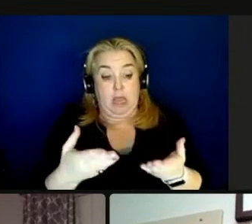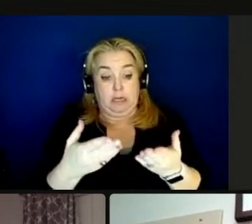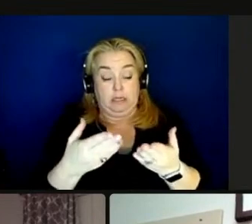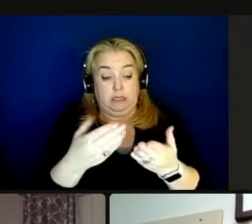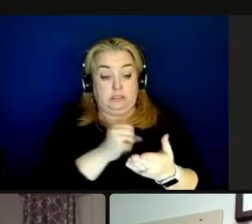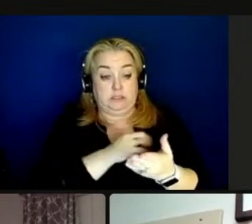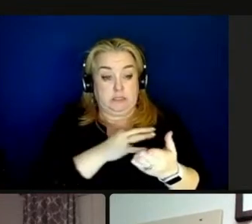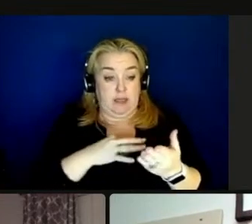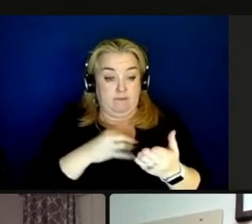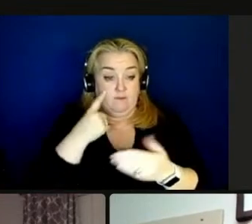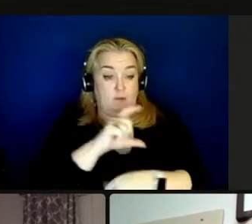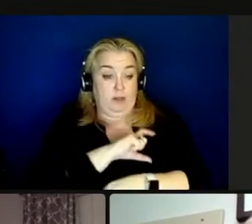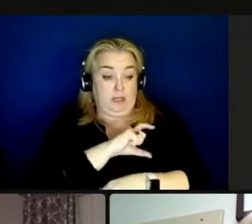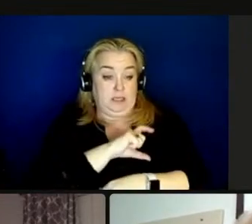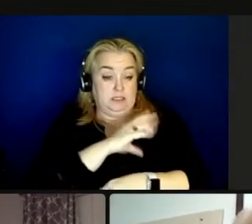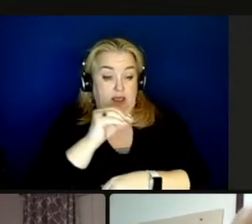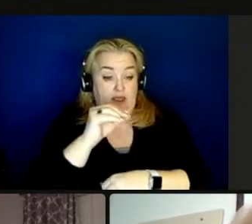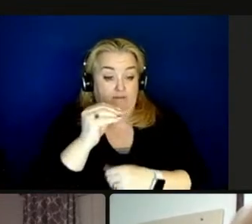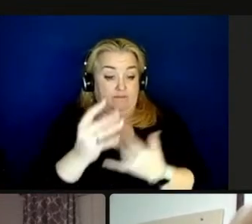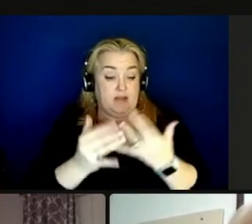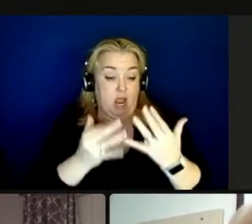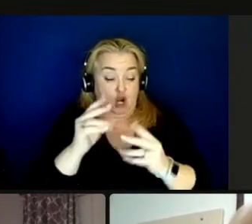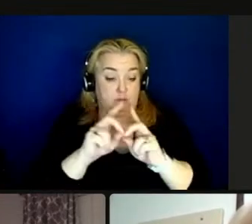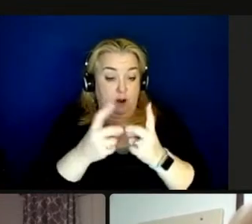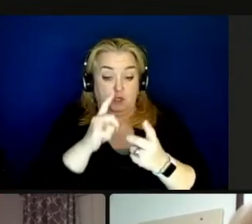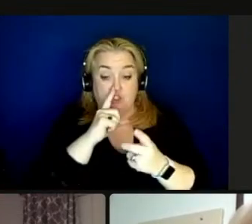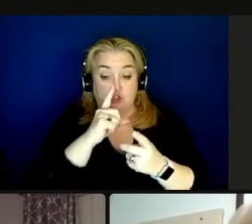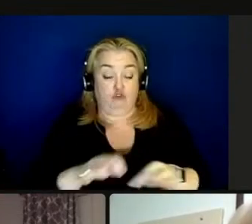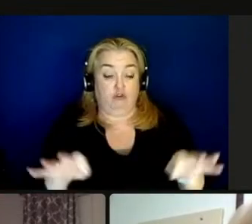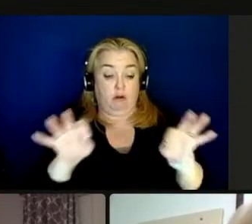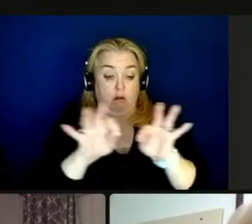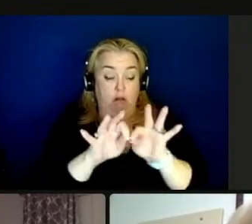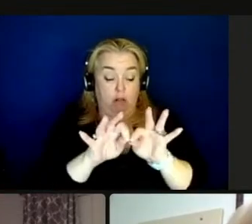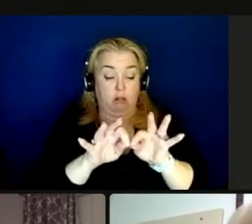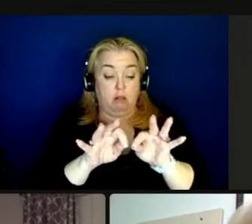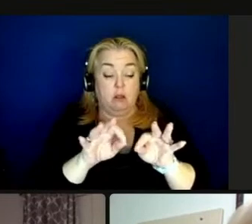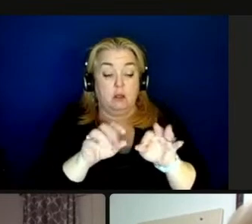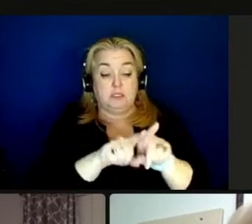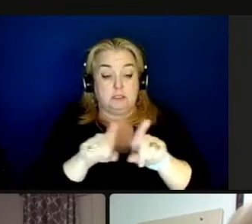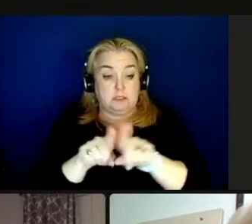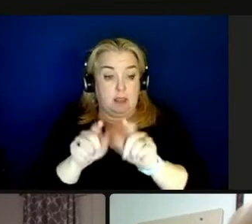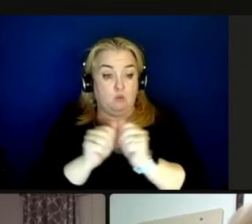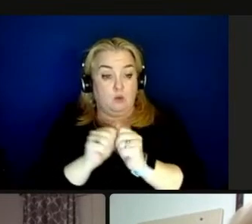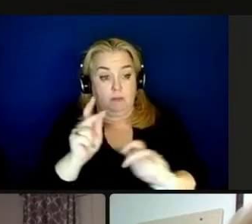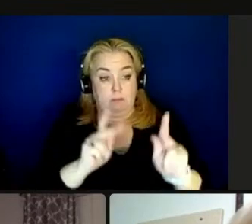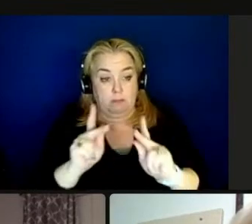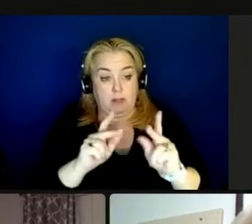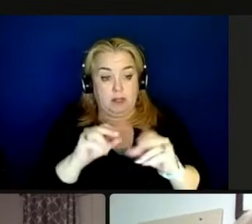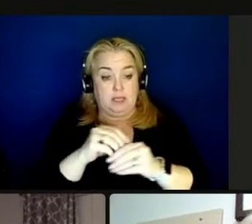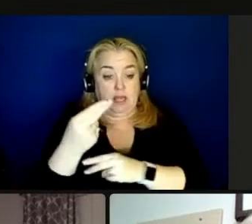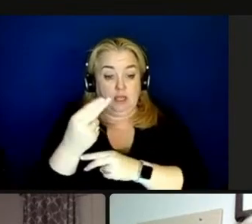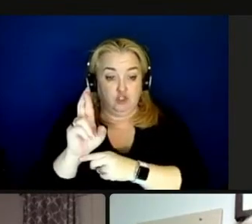TO PROVIDE. WE'VE COME T UNDERSTAND THAT